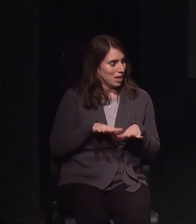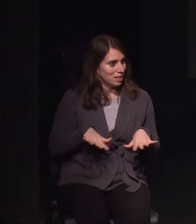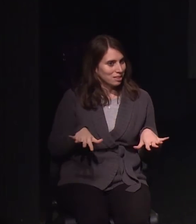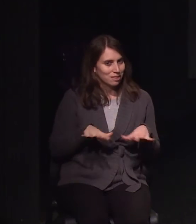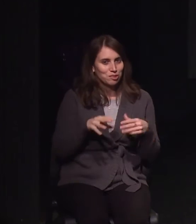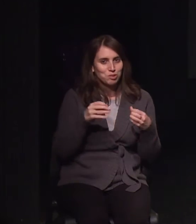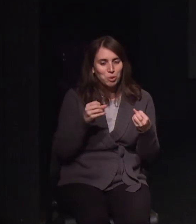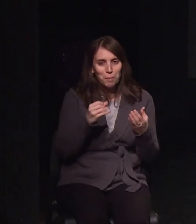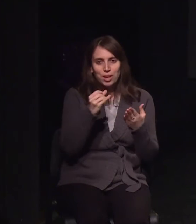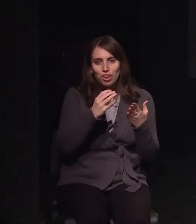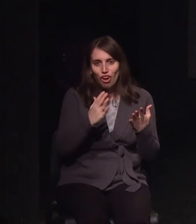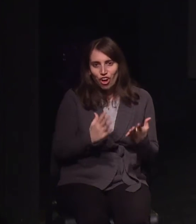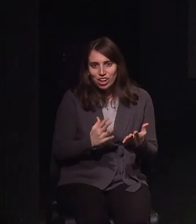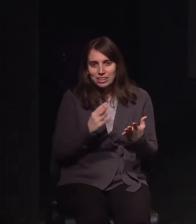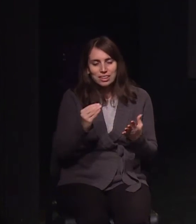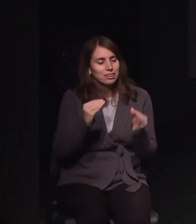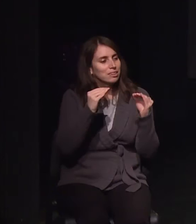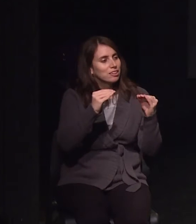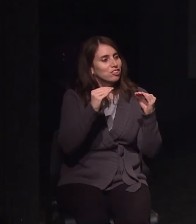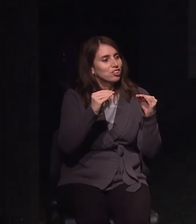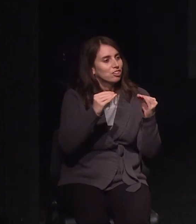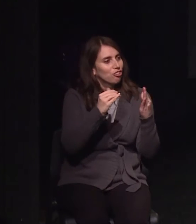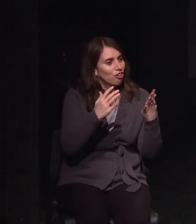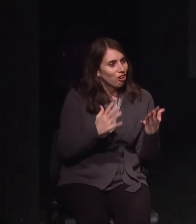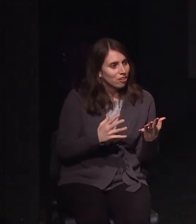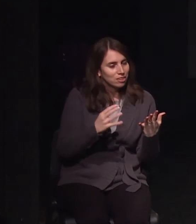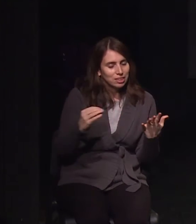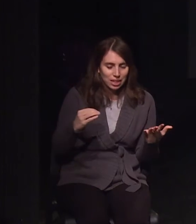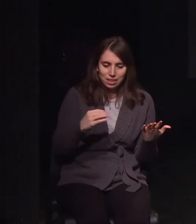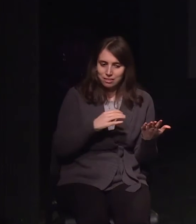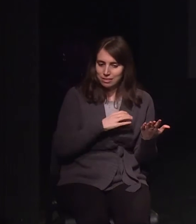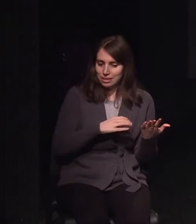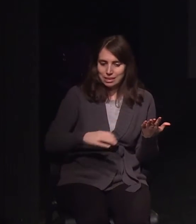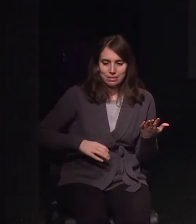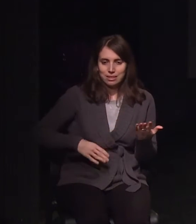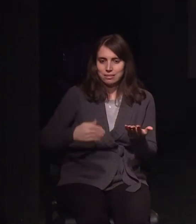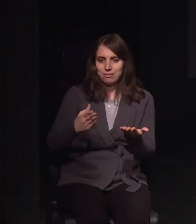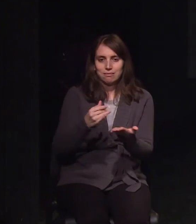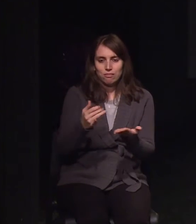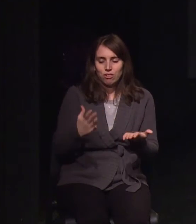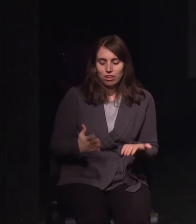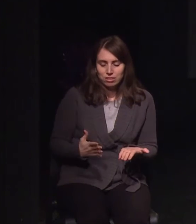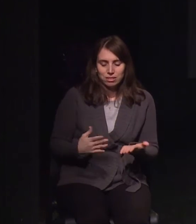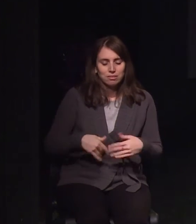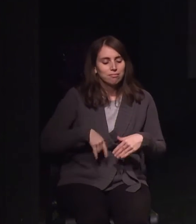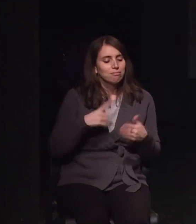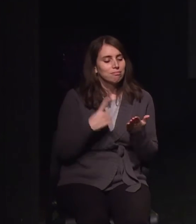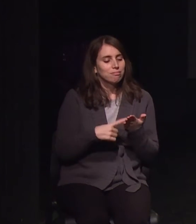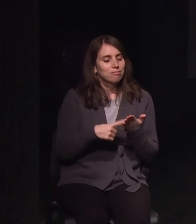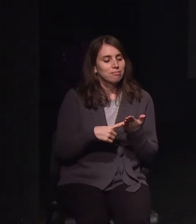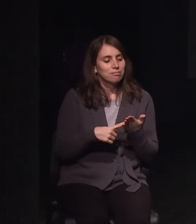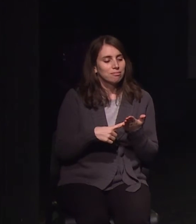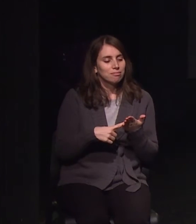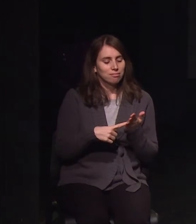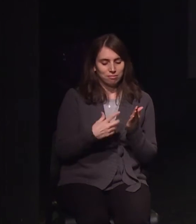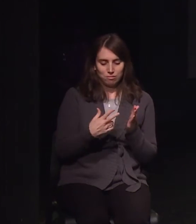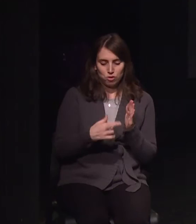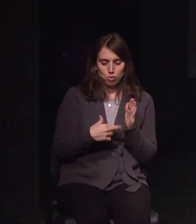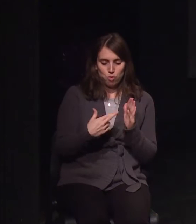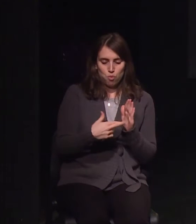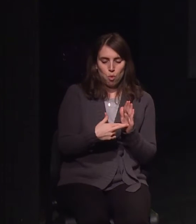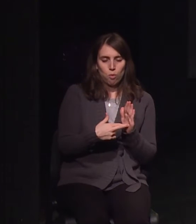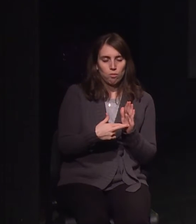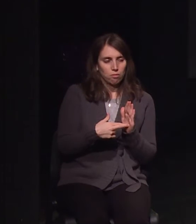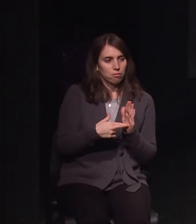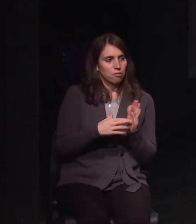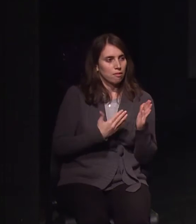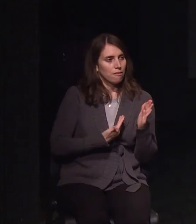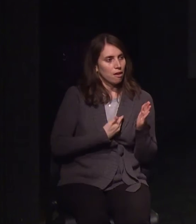artists and citizen artists, and talk about the role our artform and performing arts in